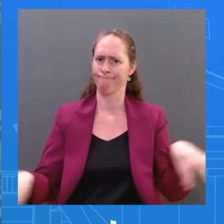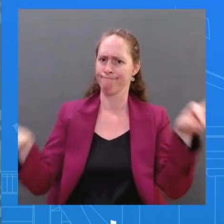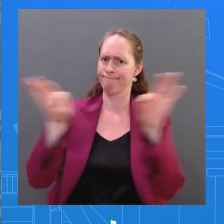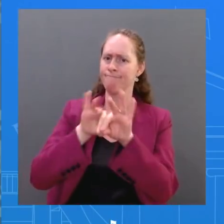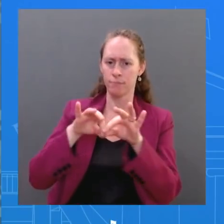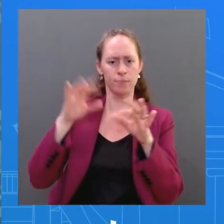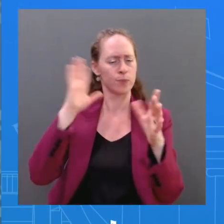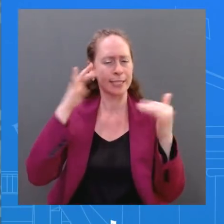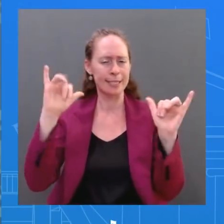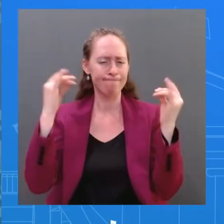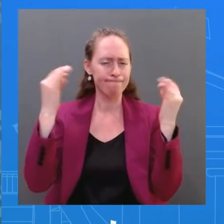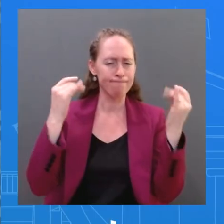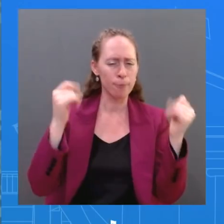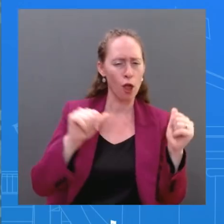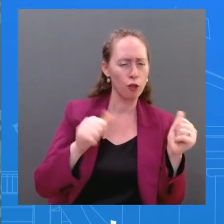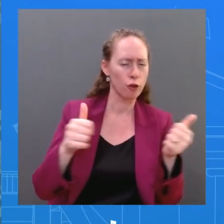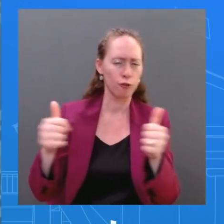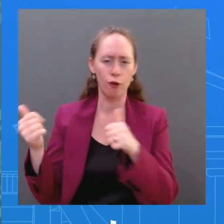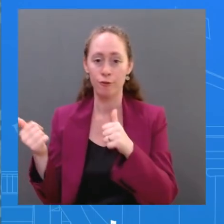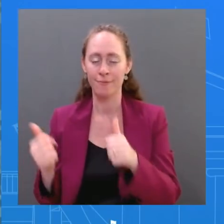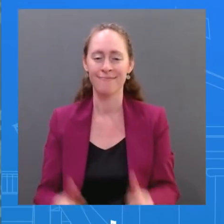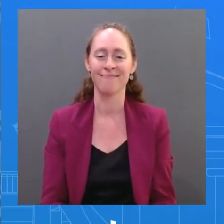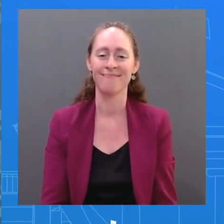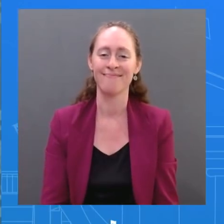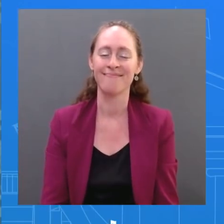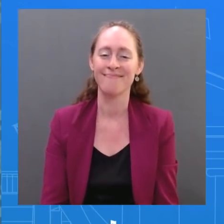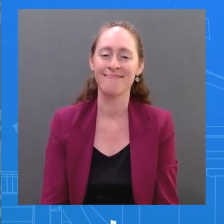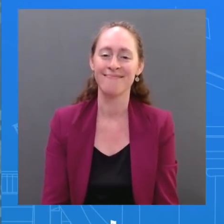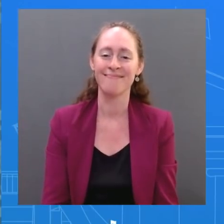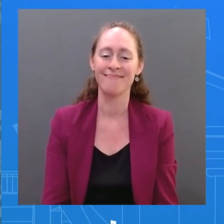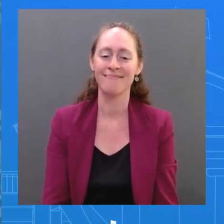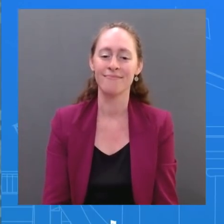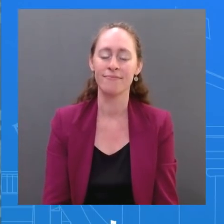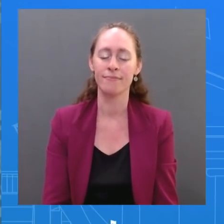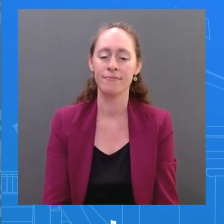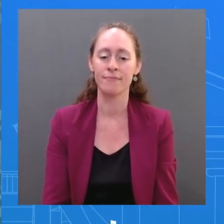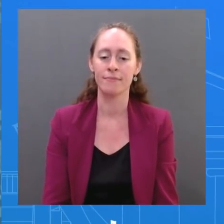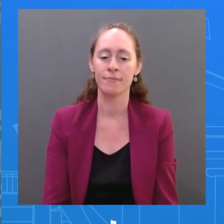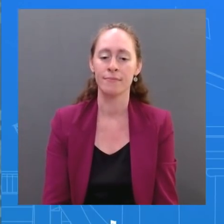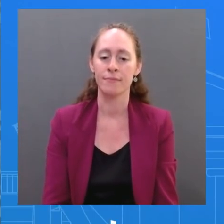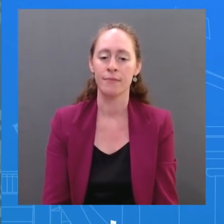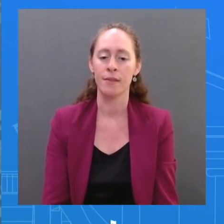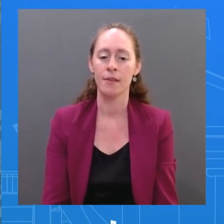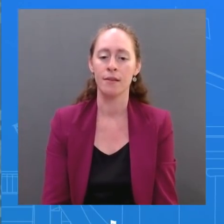Ms. Jean-Pierre: Oh, okay. The Press: Karine, you've mentioned a few times in this briefing the importance of electing candidates